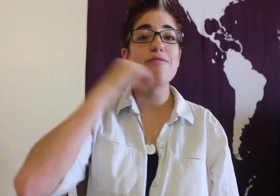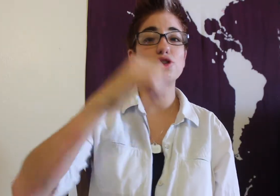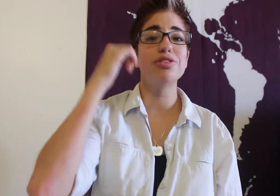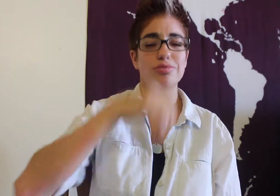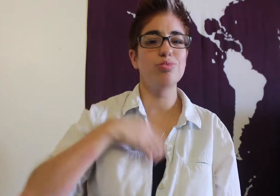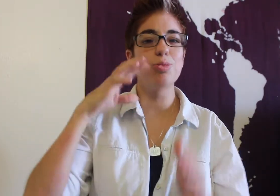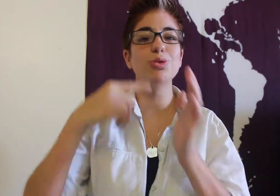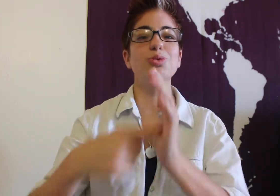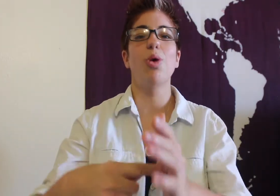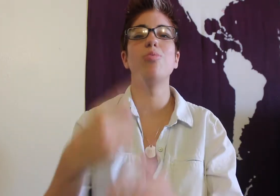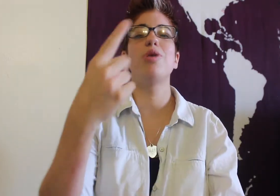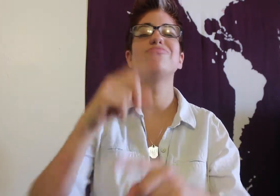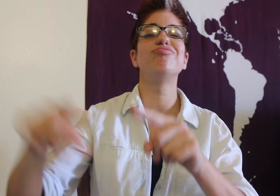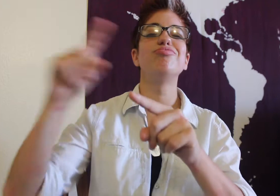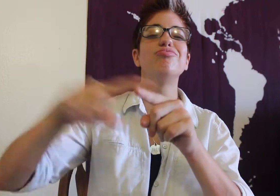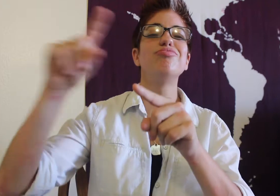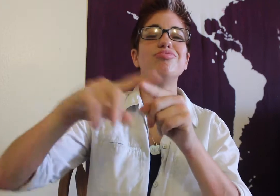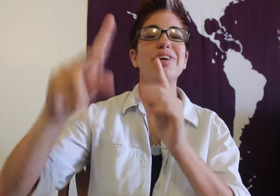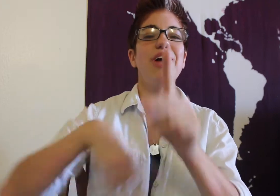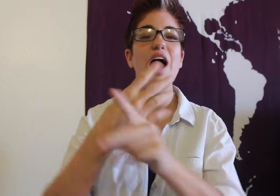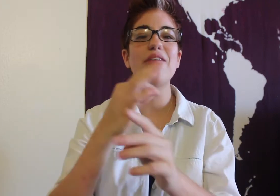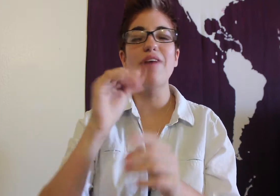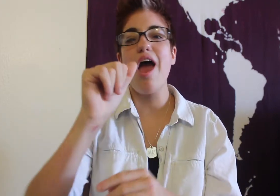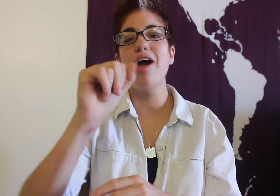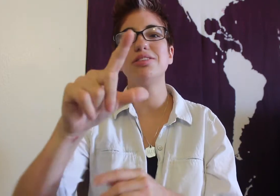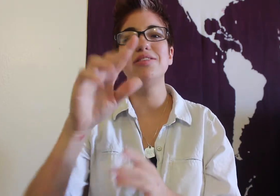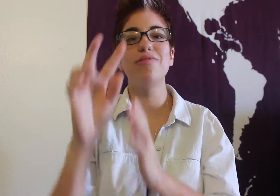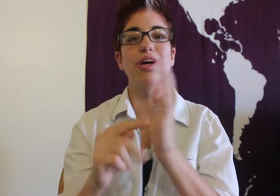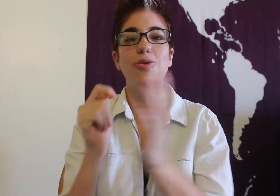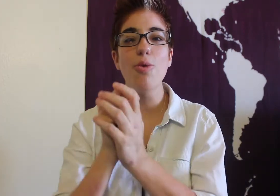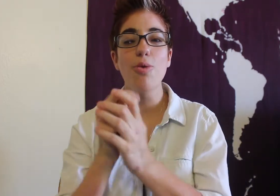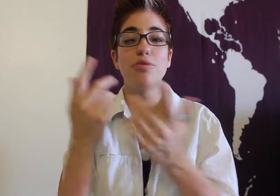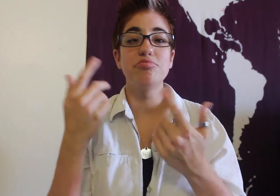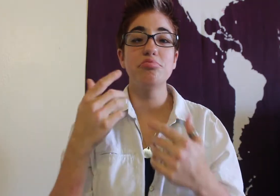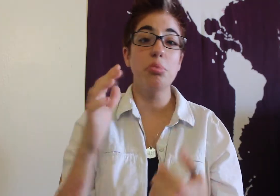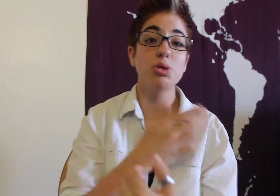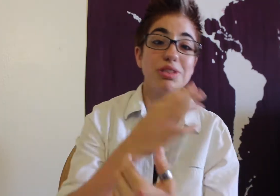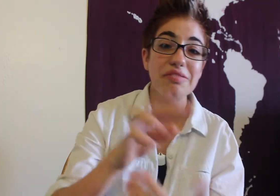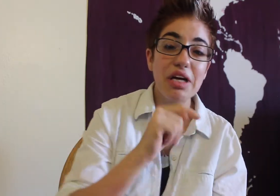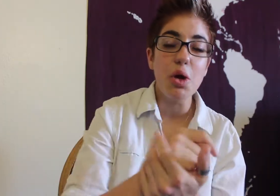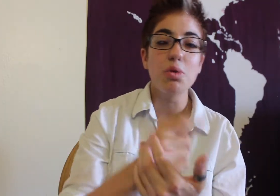Everyday, I will show you one video clip out of many different kinds of ASL videos